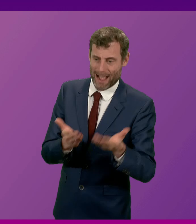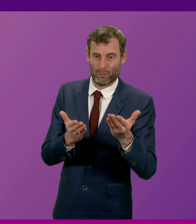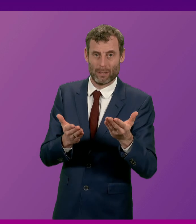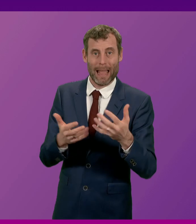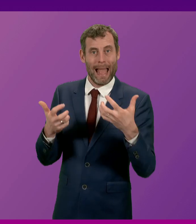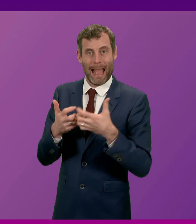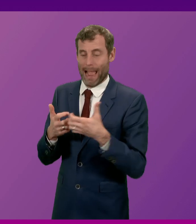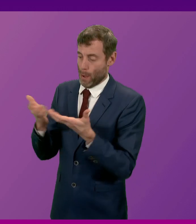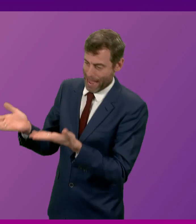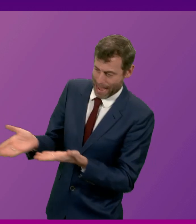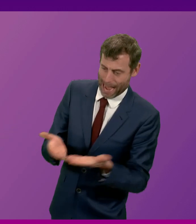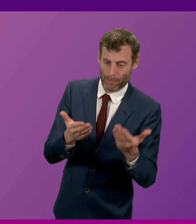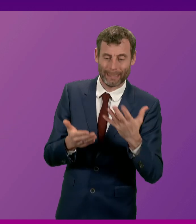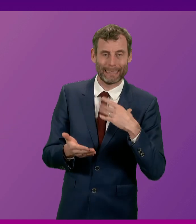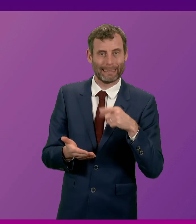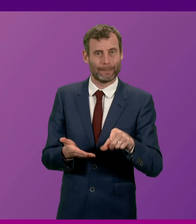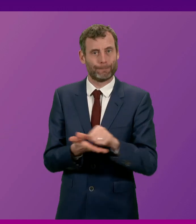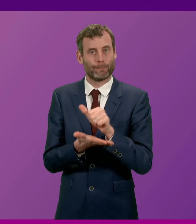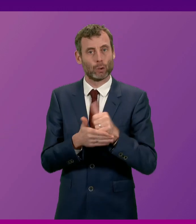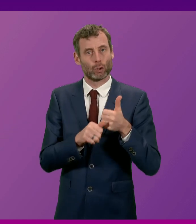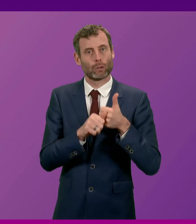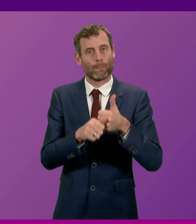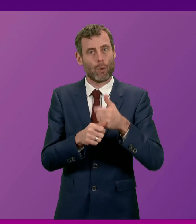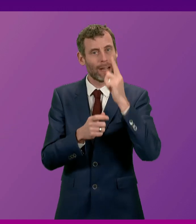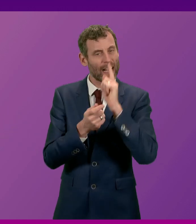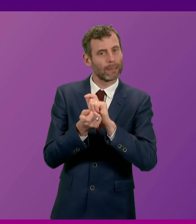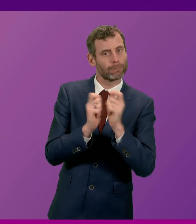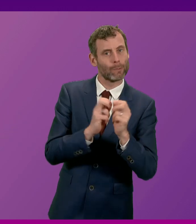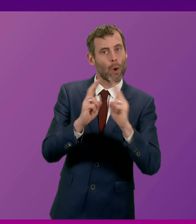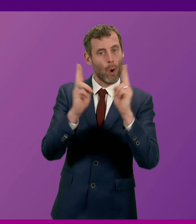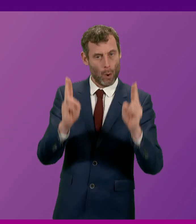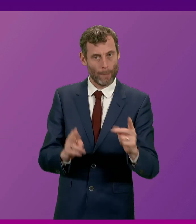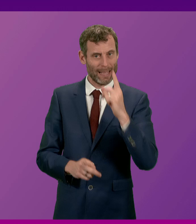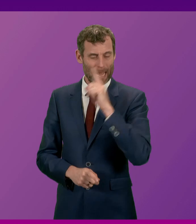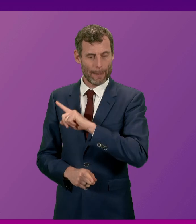more support for property adaptations so that people can sustainably return to their homes.